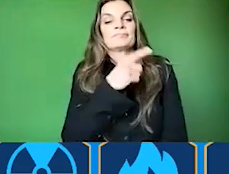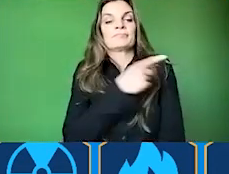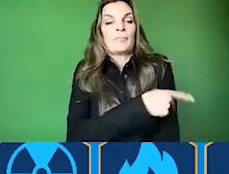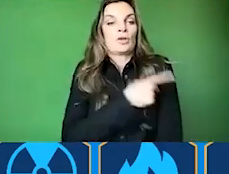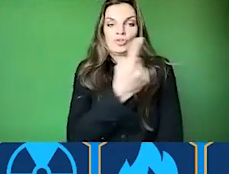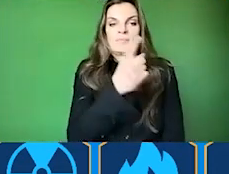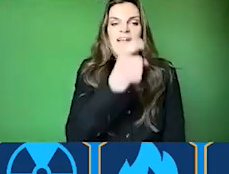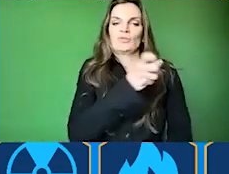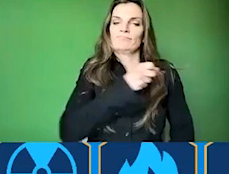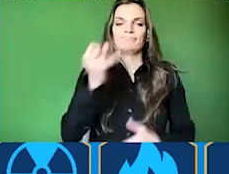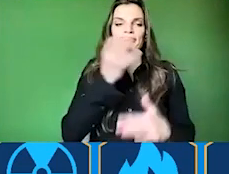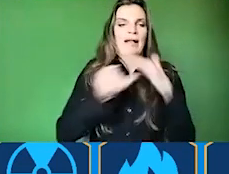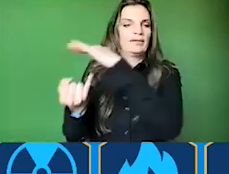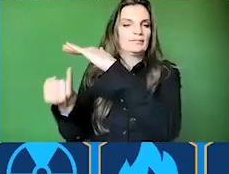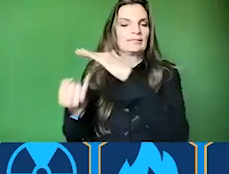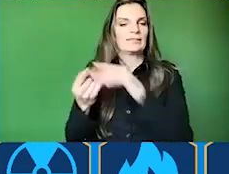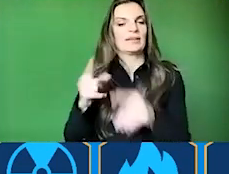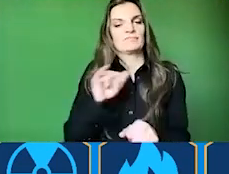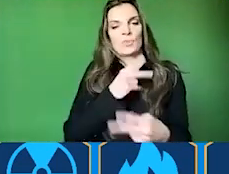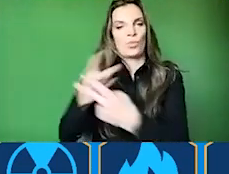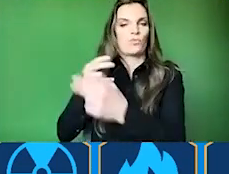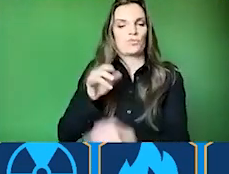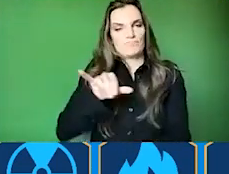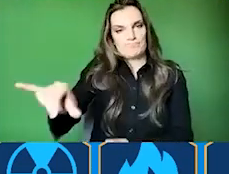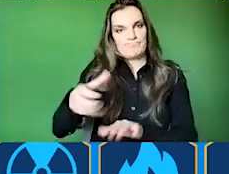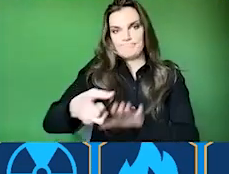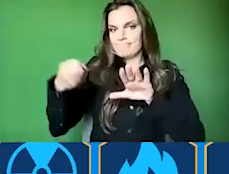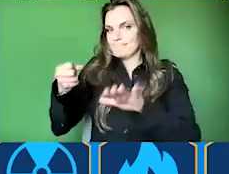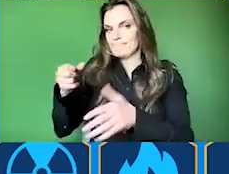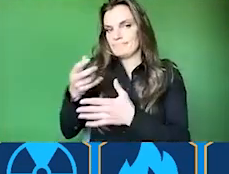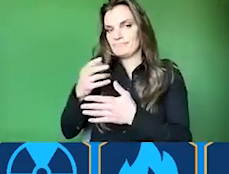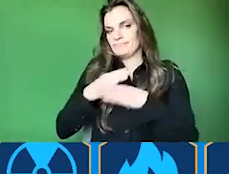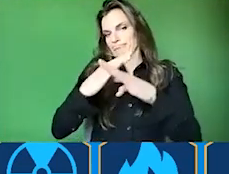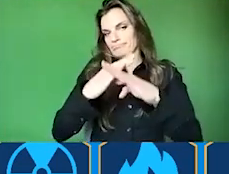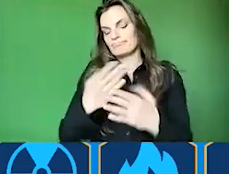lock downs and ethical issues with those and postponing elective procedures where elective does not mean that it's